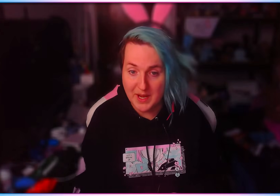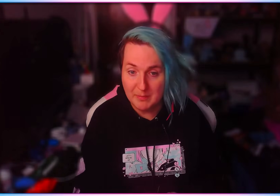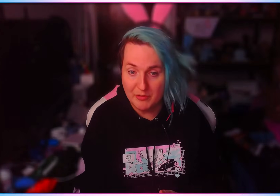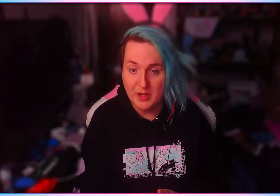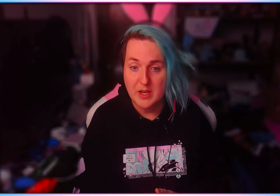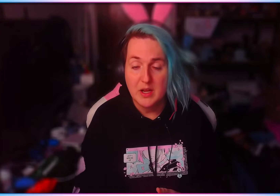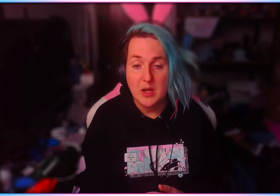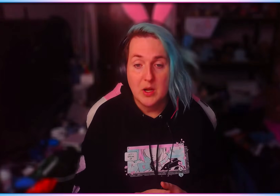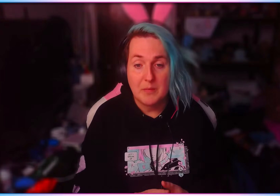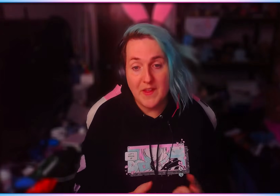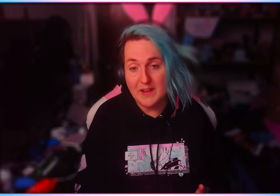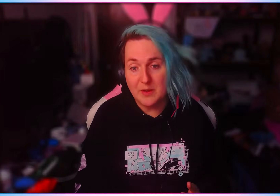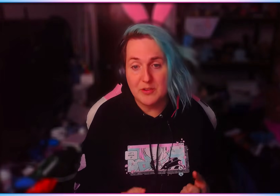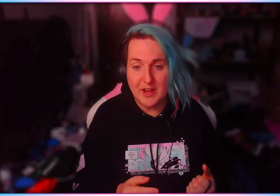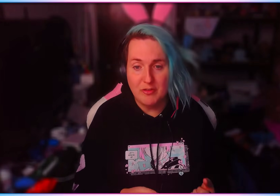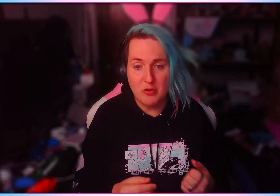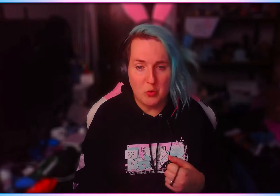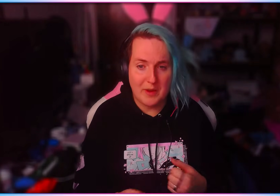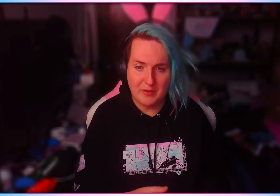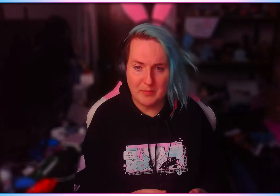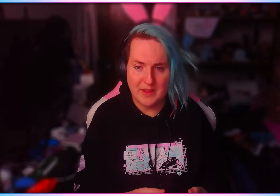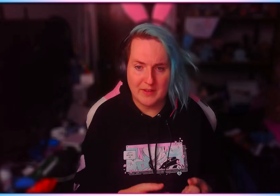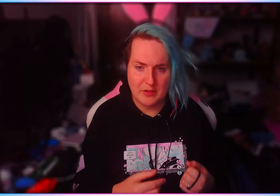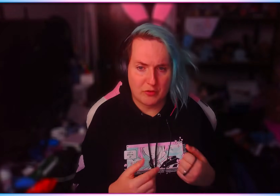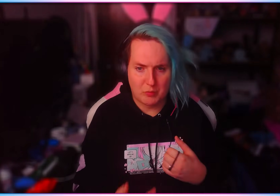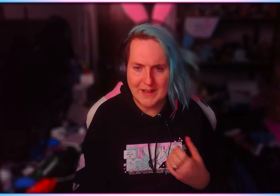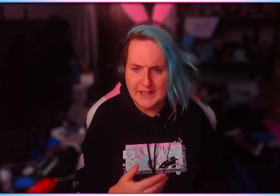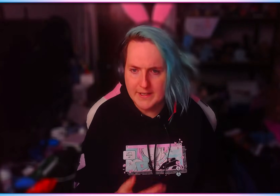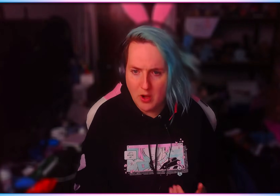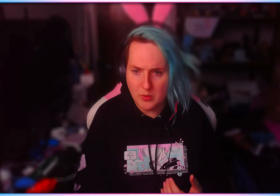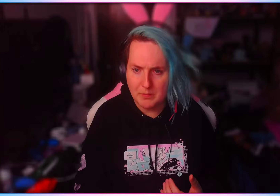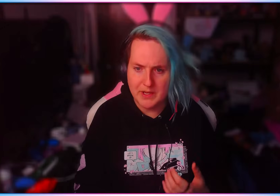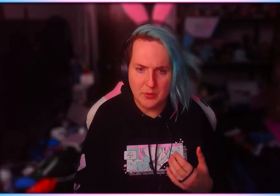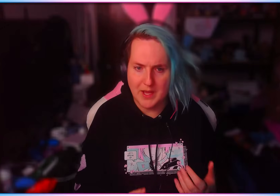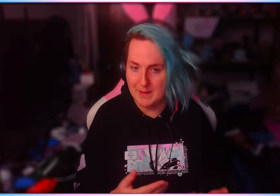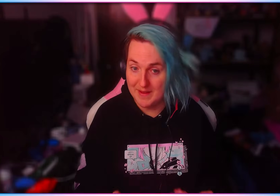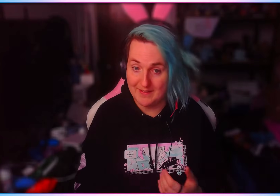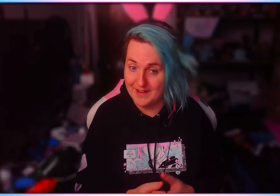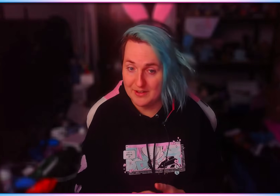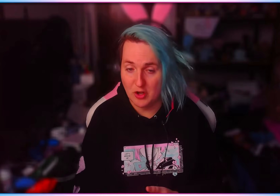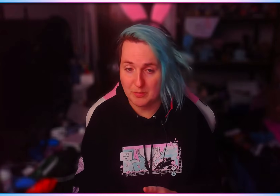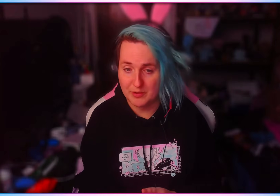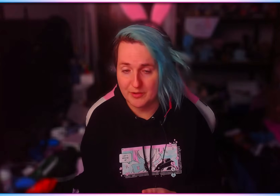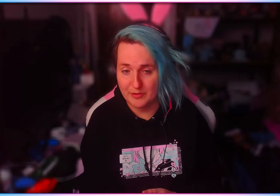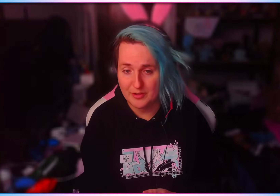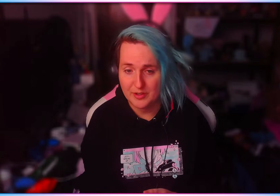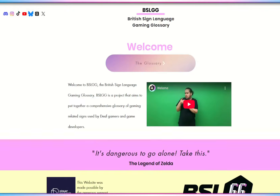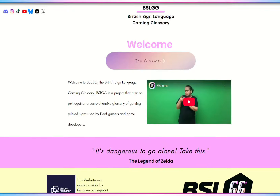games, but that language isn’t always something that's readily known by UK BSL interpreters.